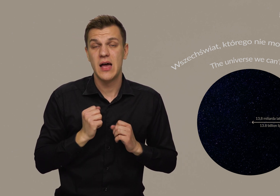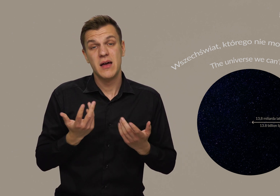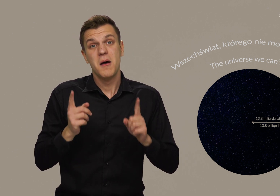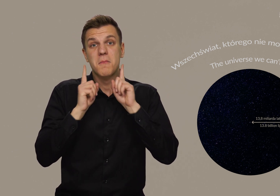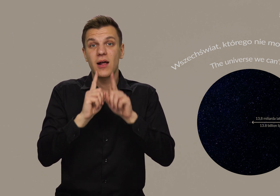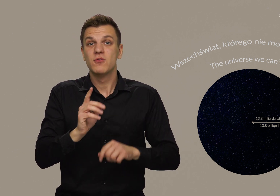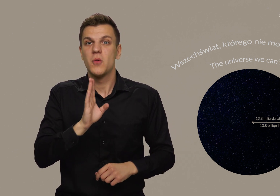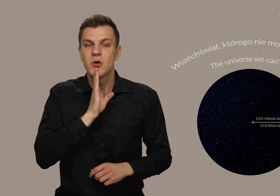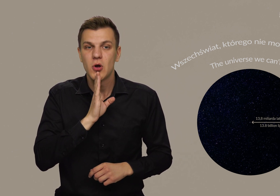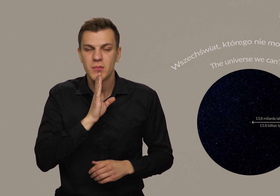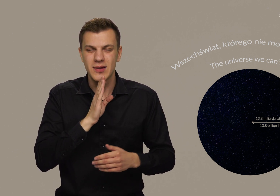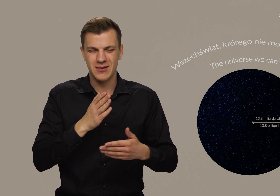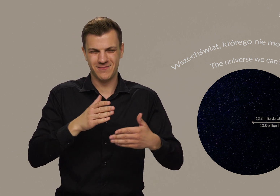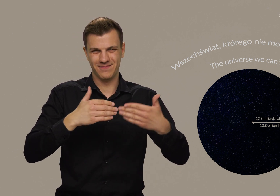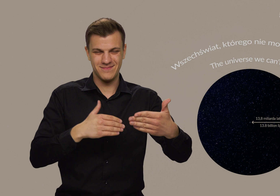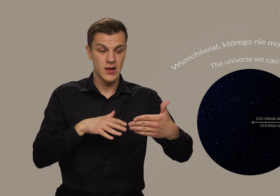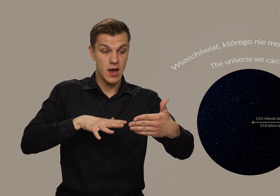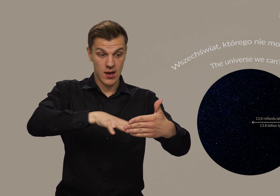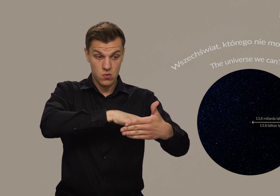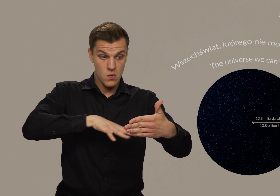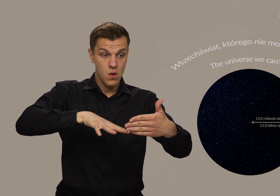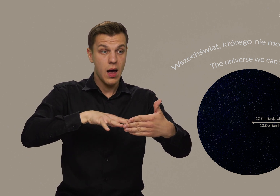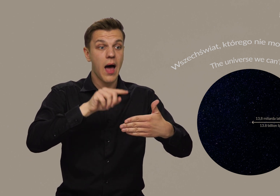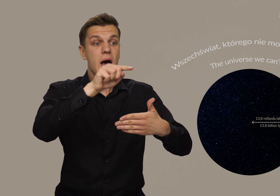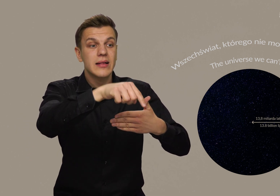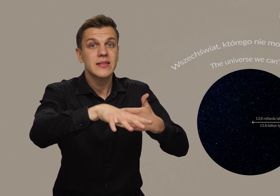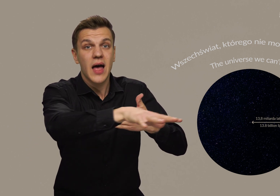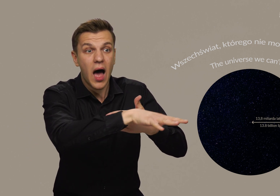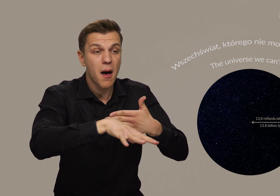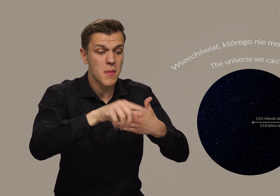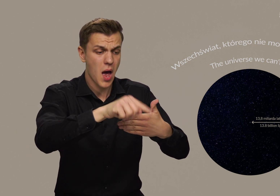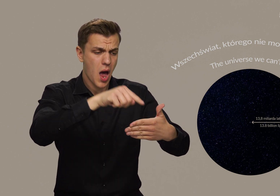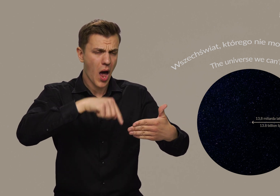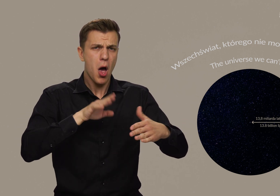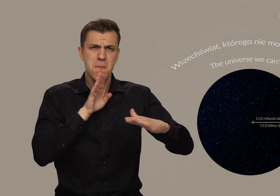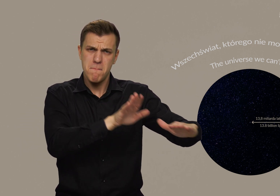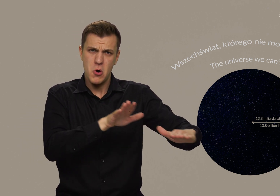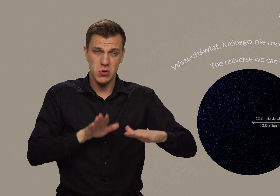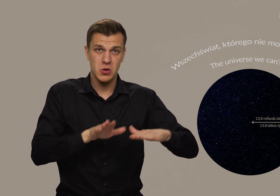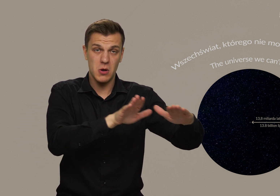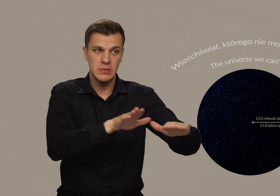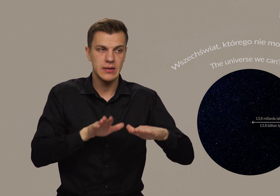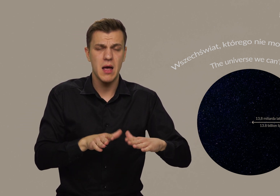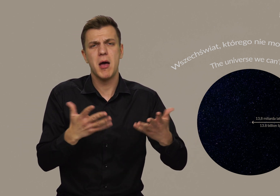Probably the same thing, As in "our" universe.